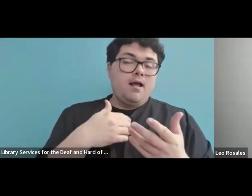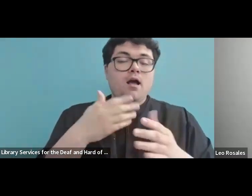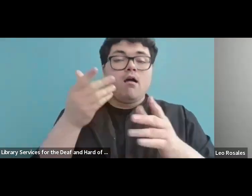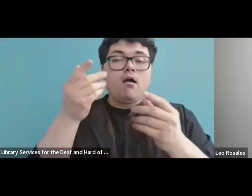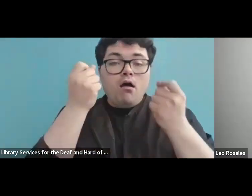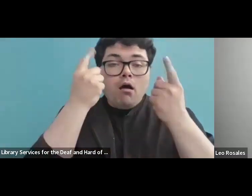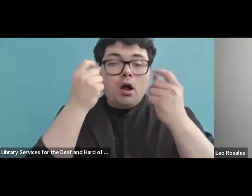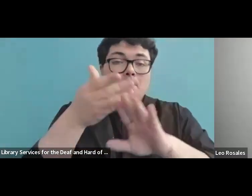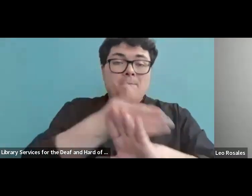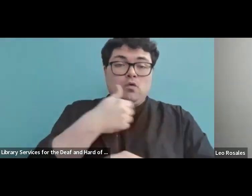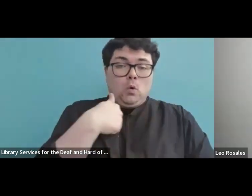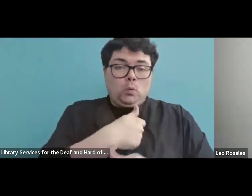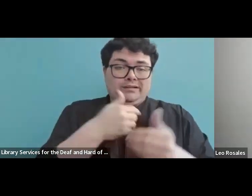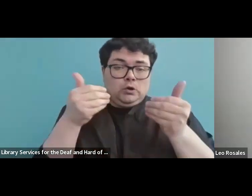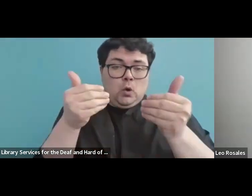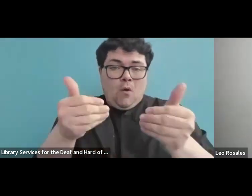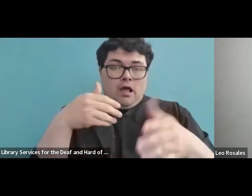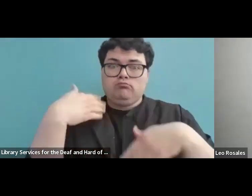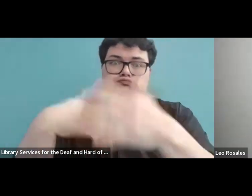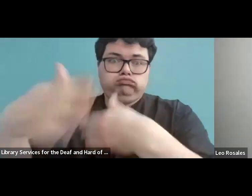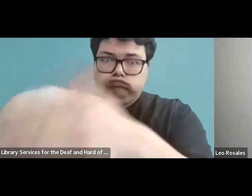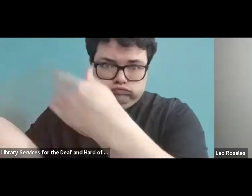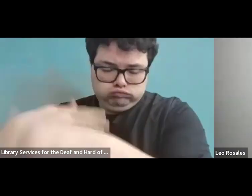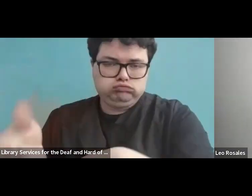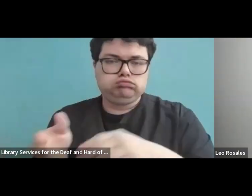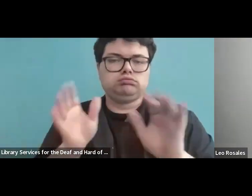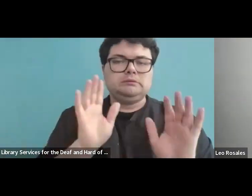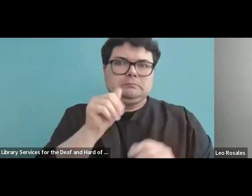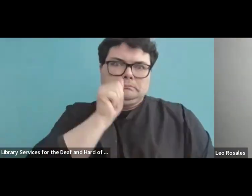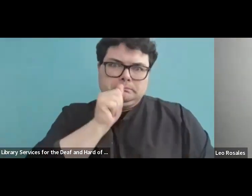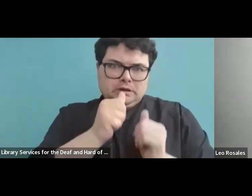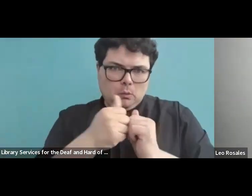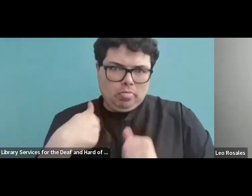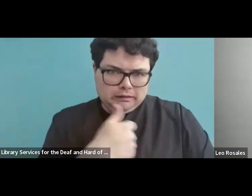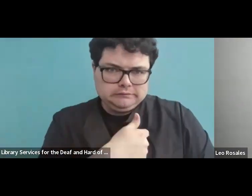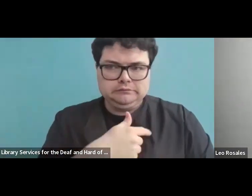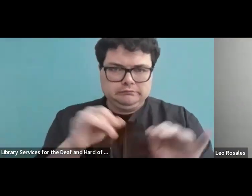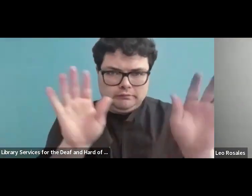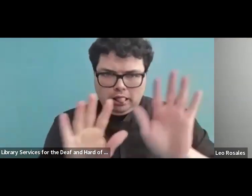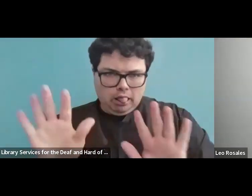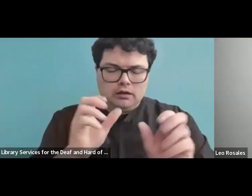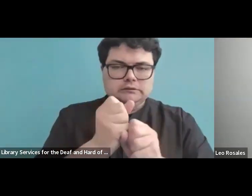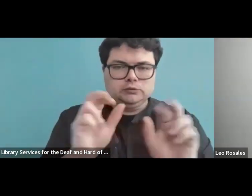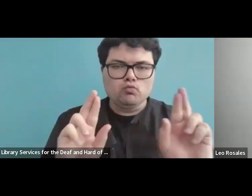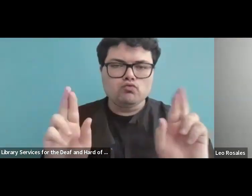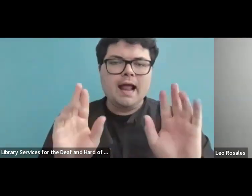So, understand, before we go ahead with this process, just please be patient with us.